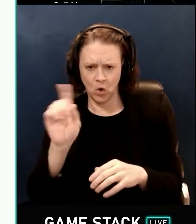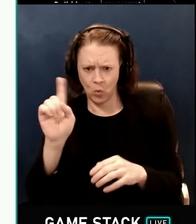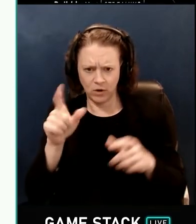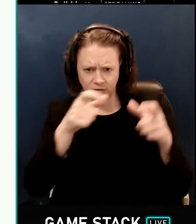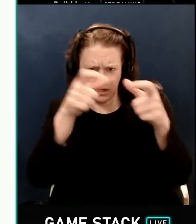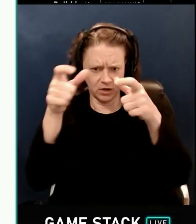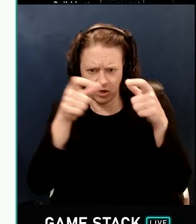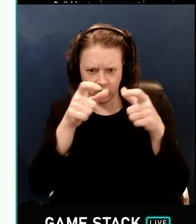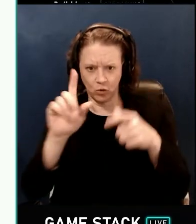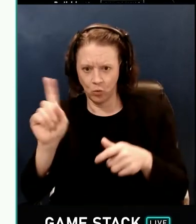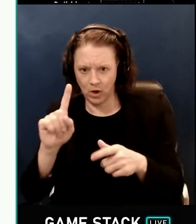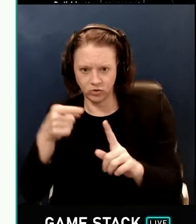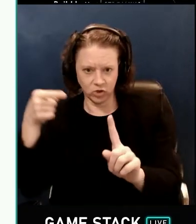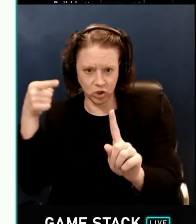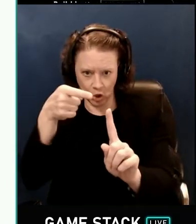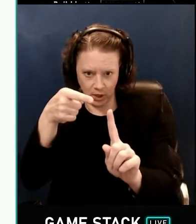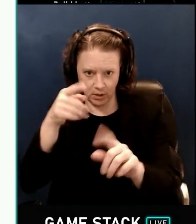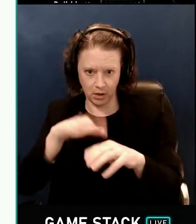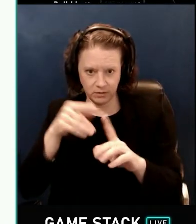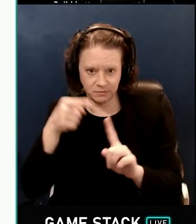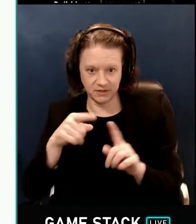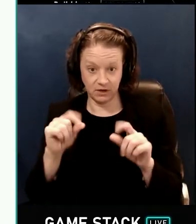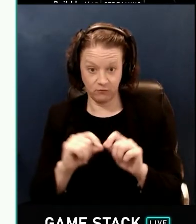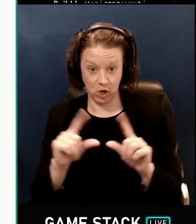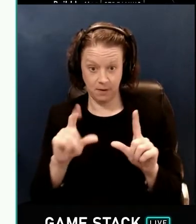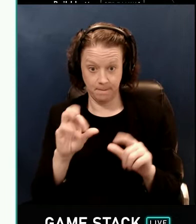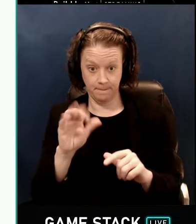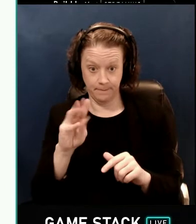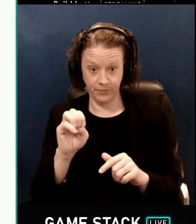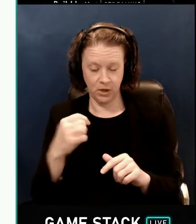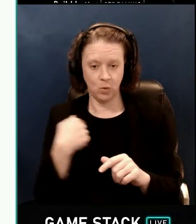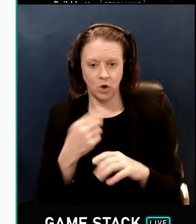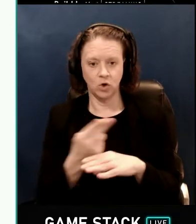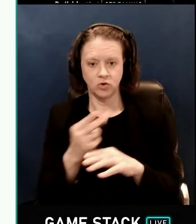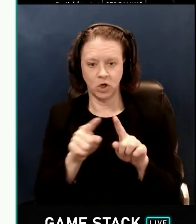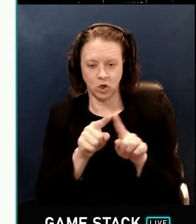you might also notice we're using a circular buffer to help manage the memory of all of this.